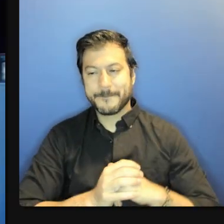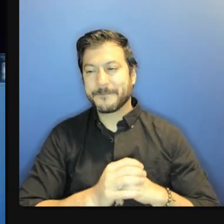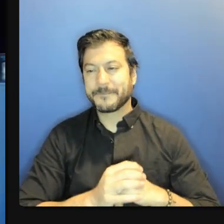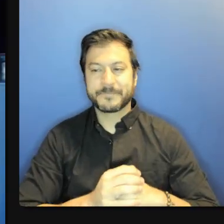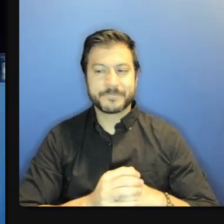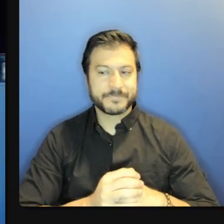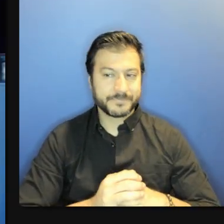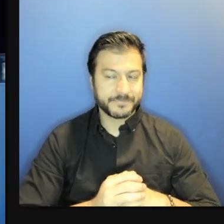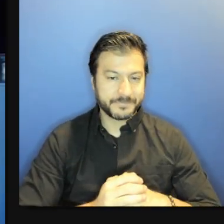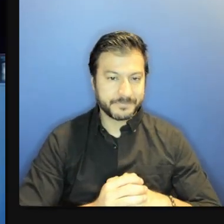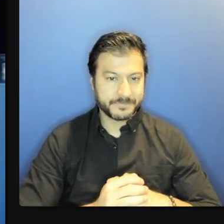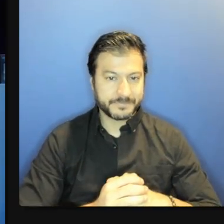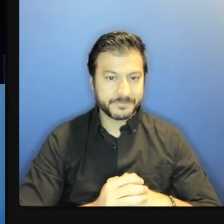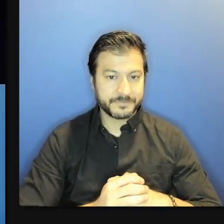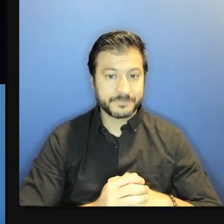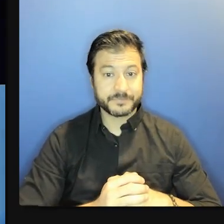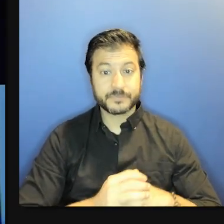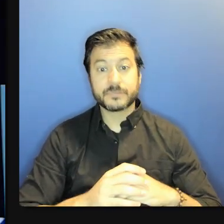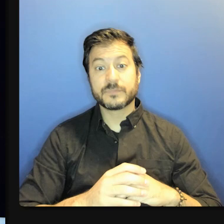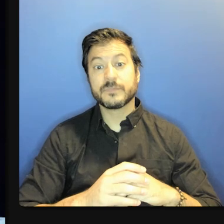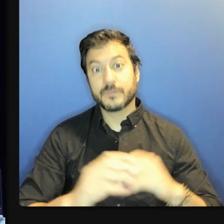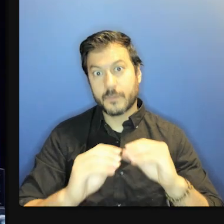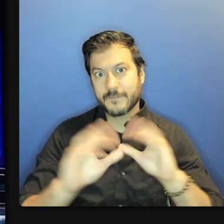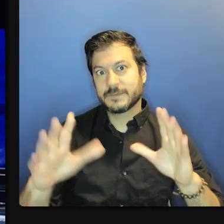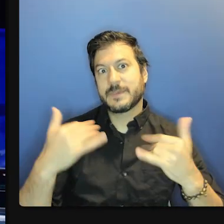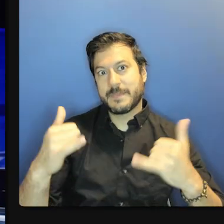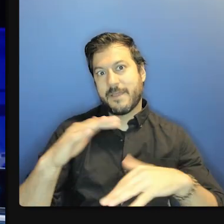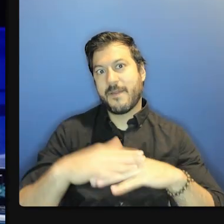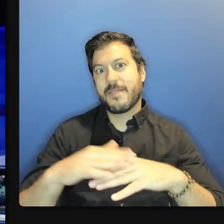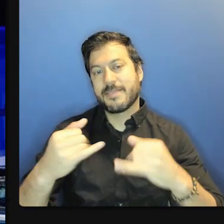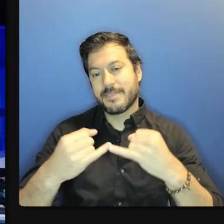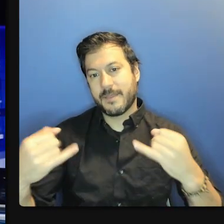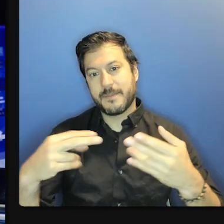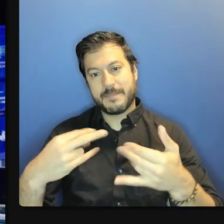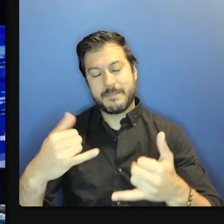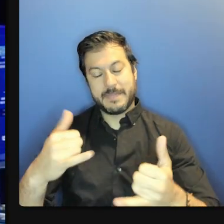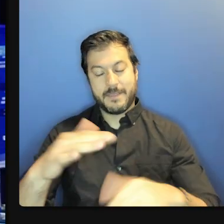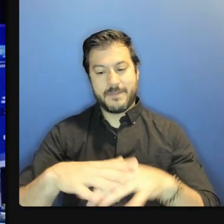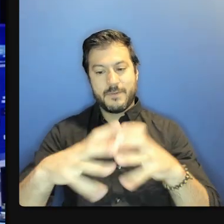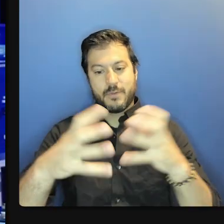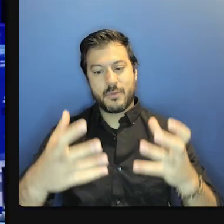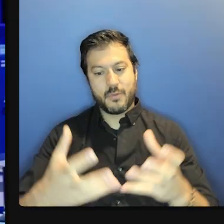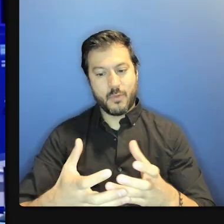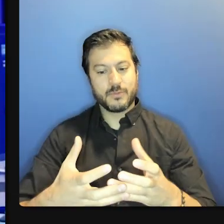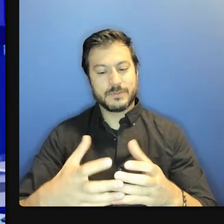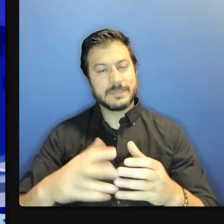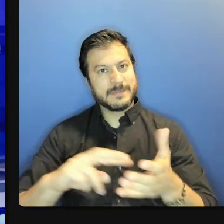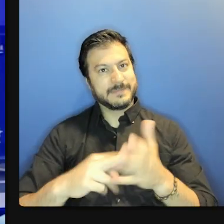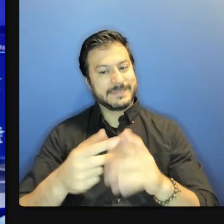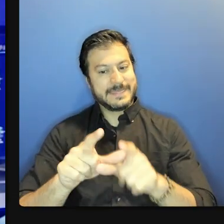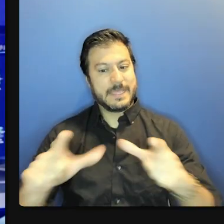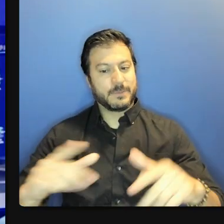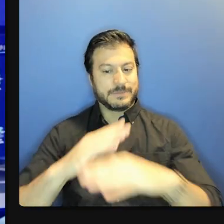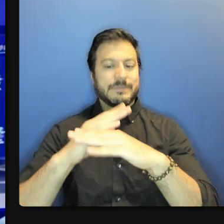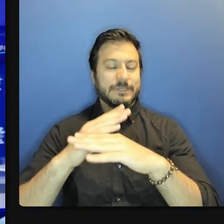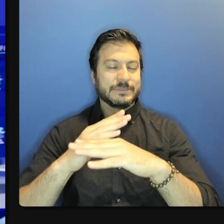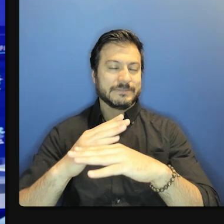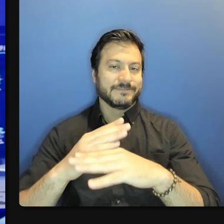Now, obviously, as we play online, we are playing on a global scale, meaning that language barriers are bound to become an issue.